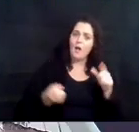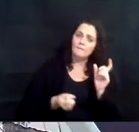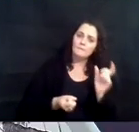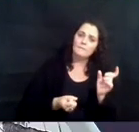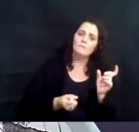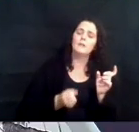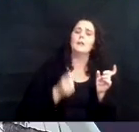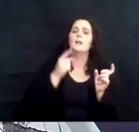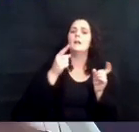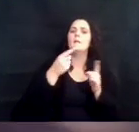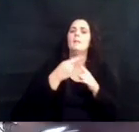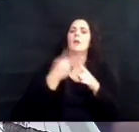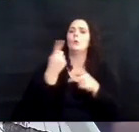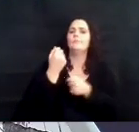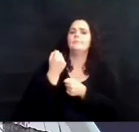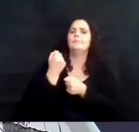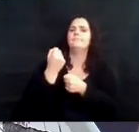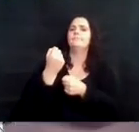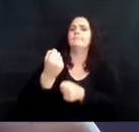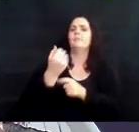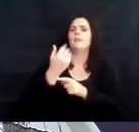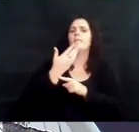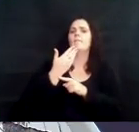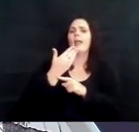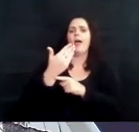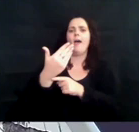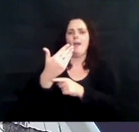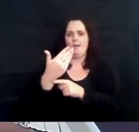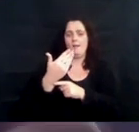this flag bearer that you see here and we're going to do some drawings based on